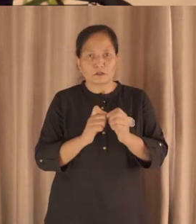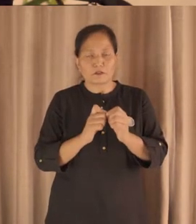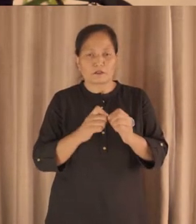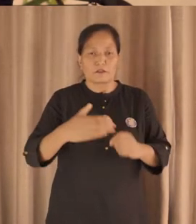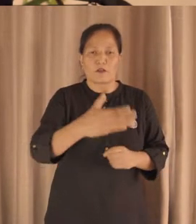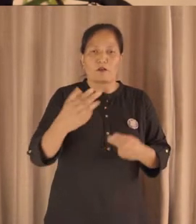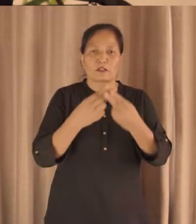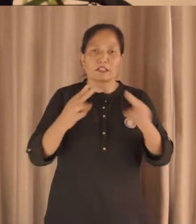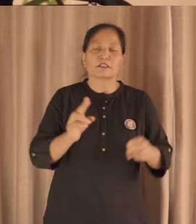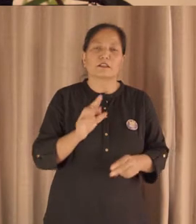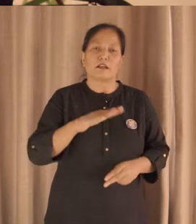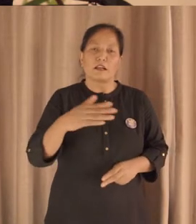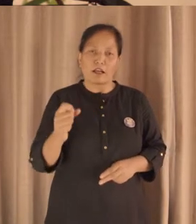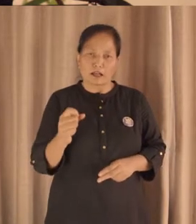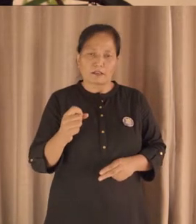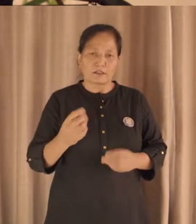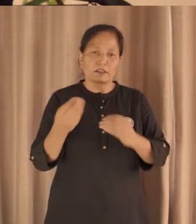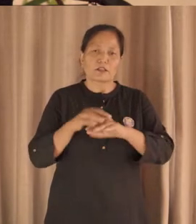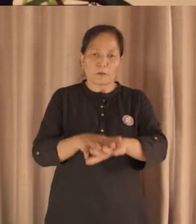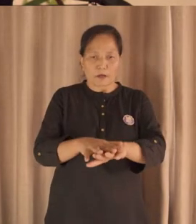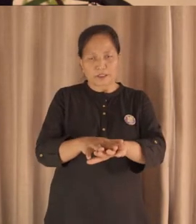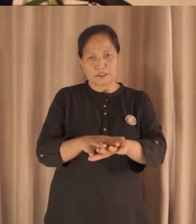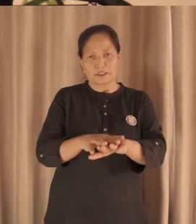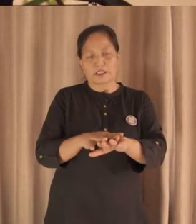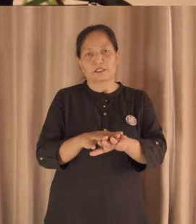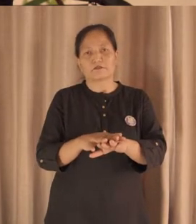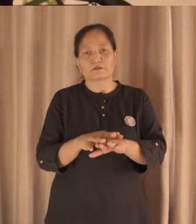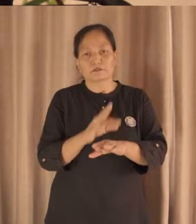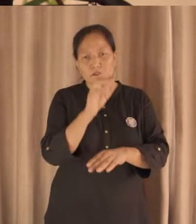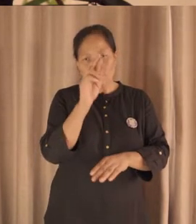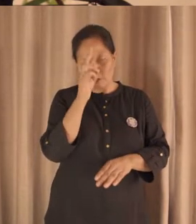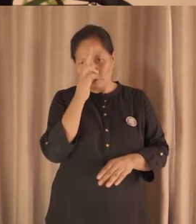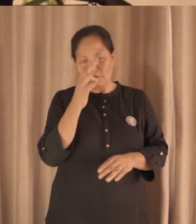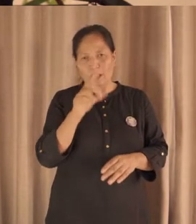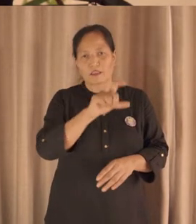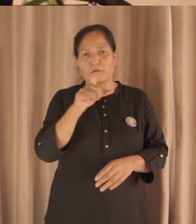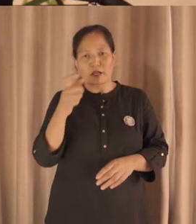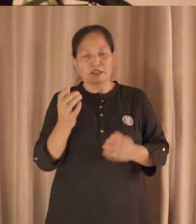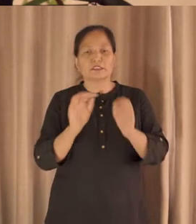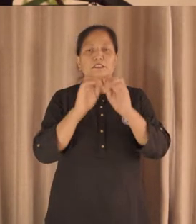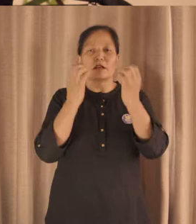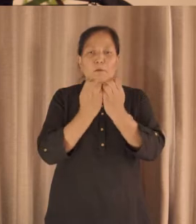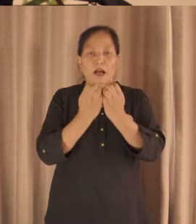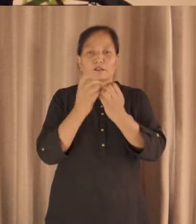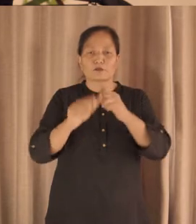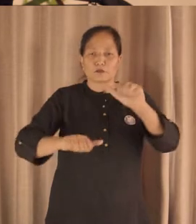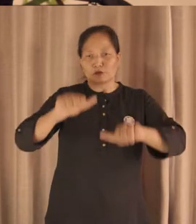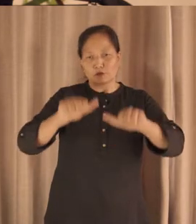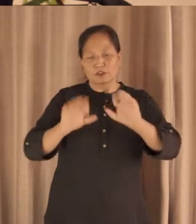for the non-indigenous group of people to understand that unity comes only after we understand its diversity. We indigenous people have different knowledge, skills, lifestyle